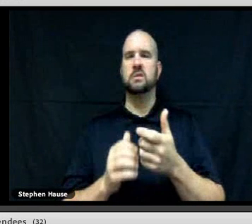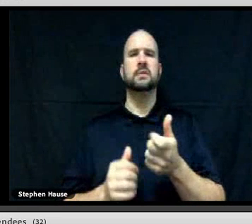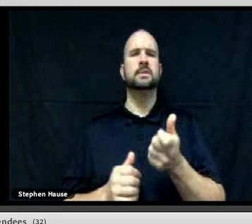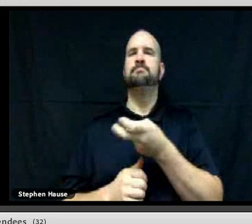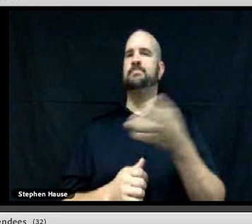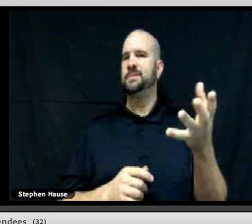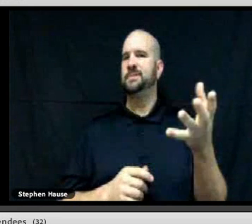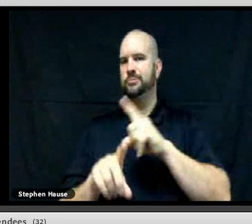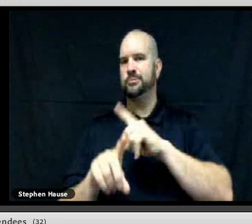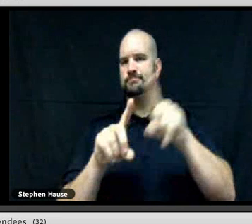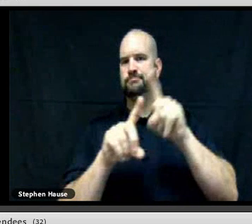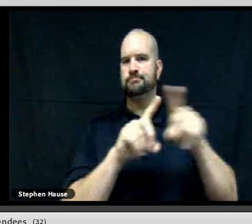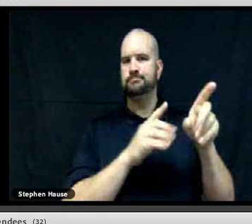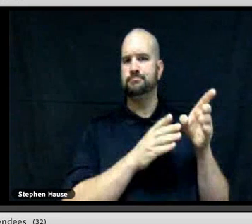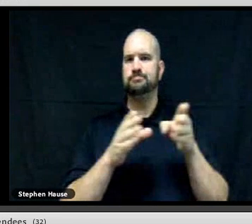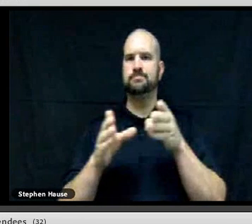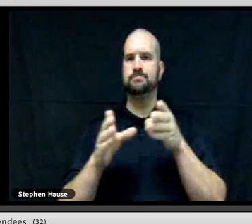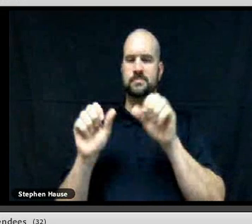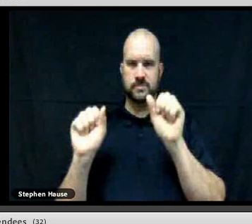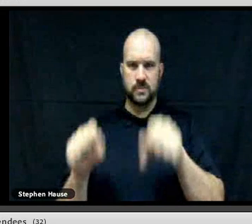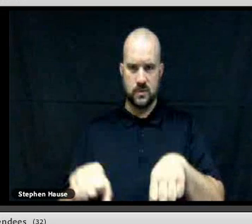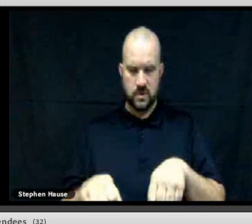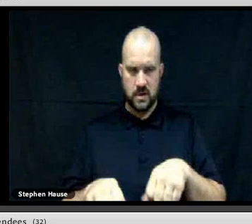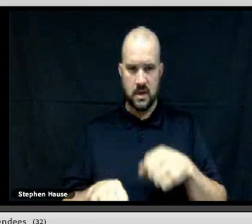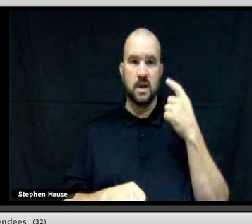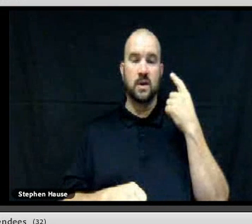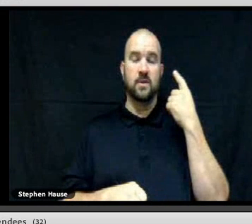uh, for your patrons or for your own research.